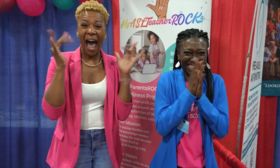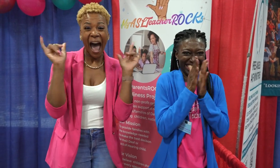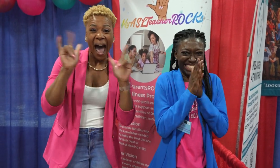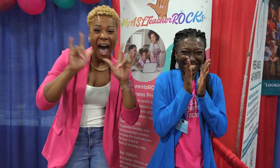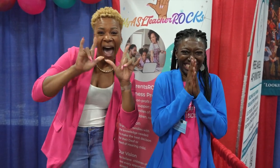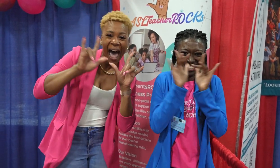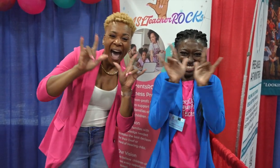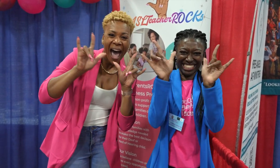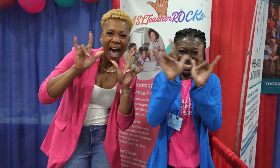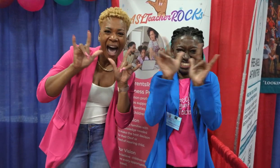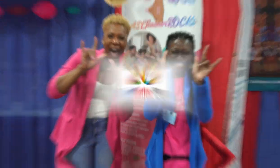Much love!